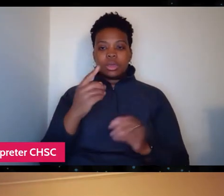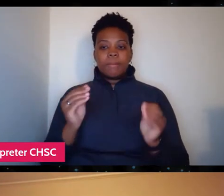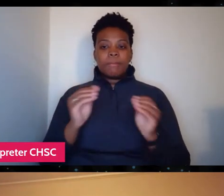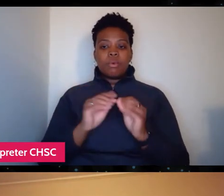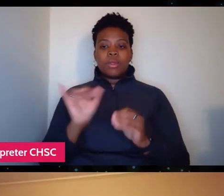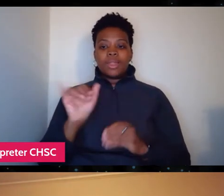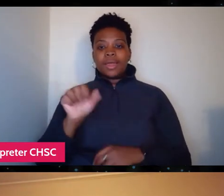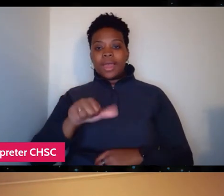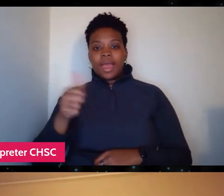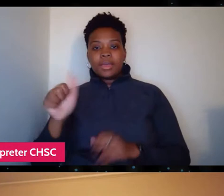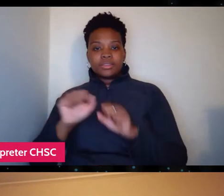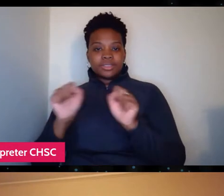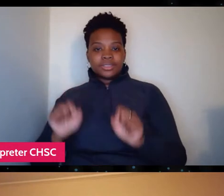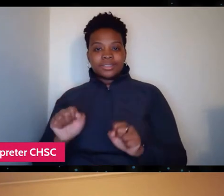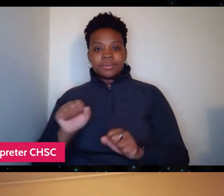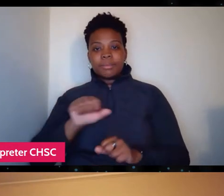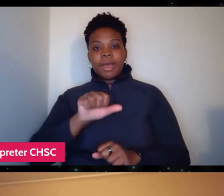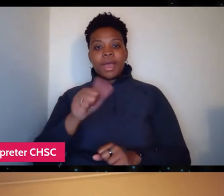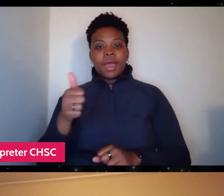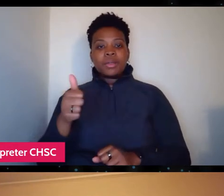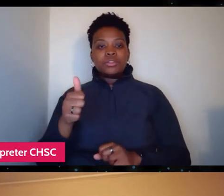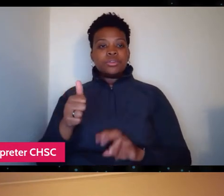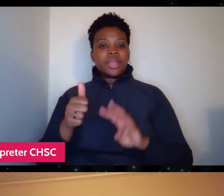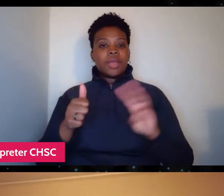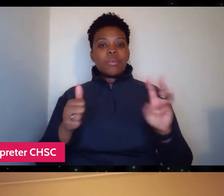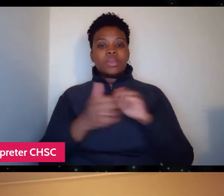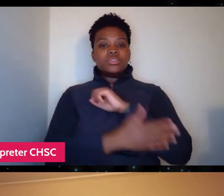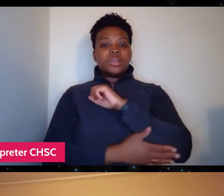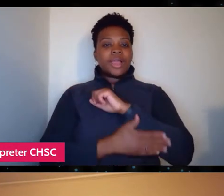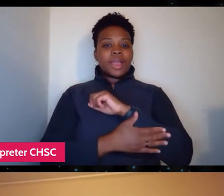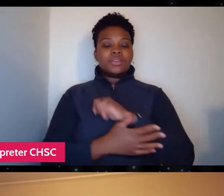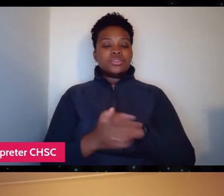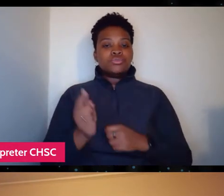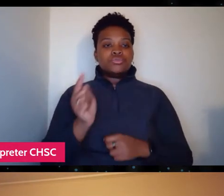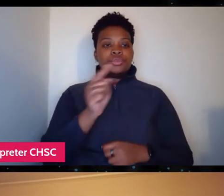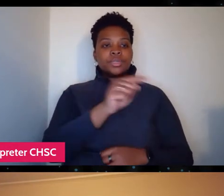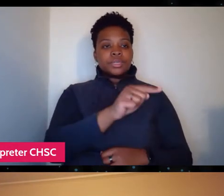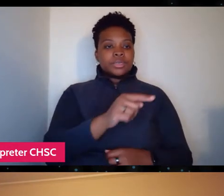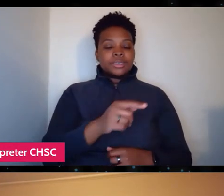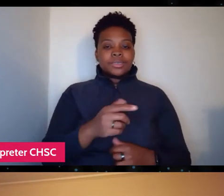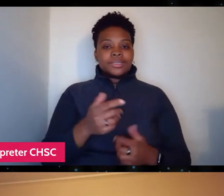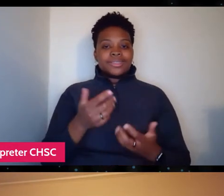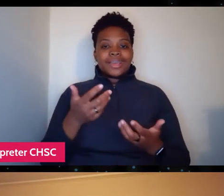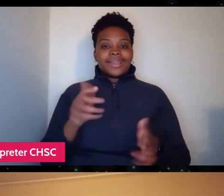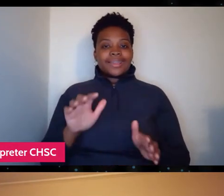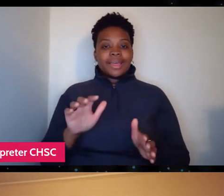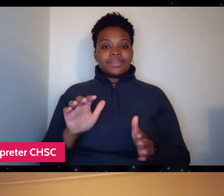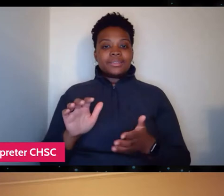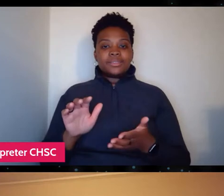in other Western countries, doesn't mark you as a political loony